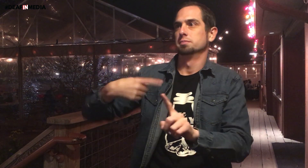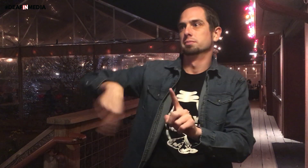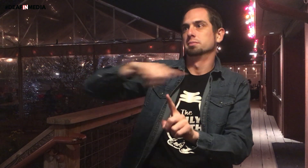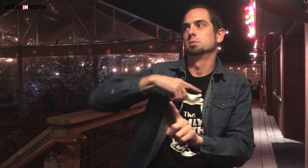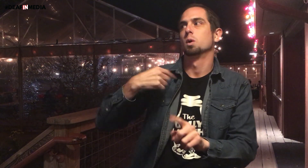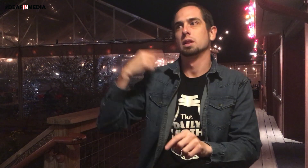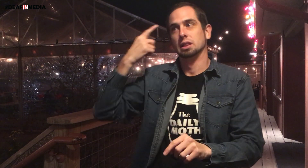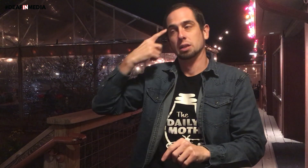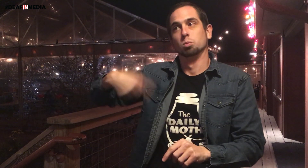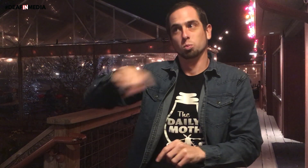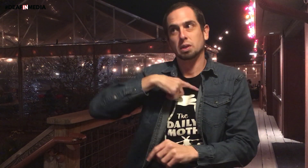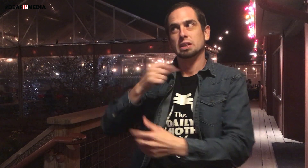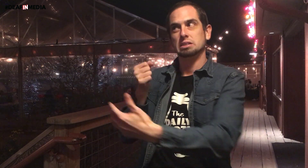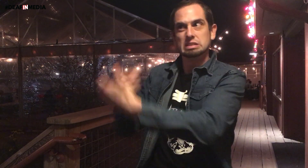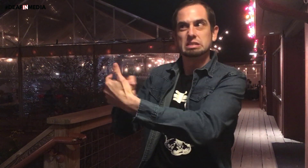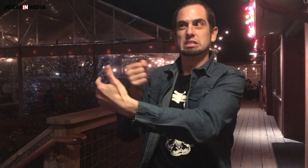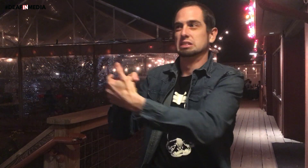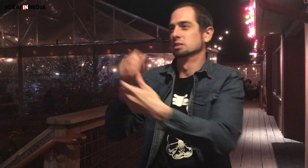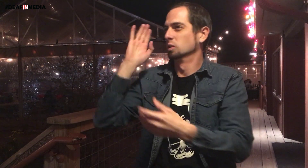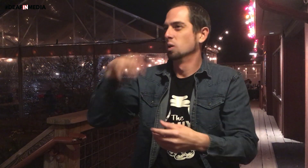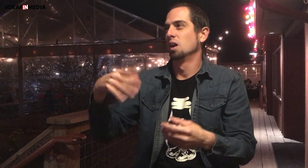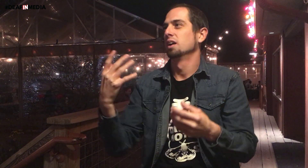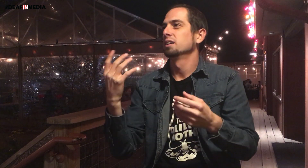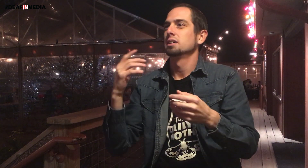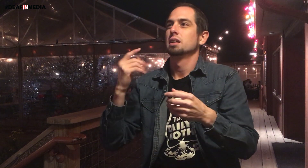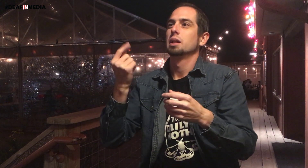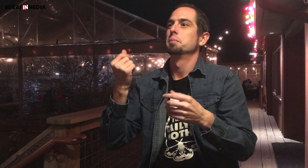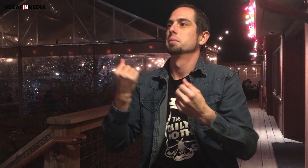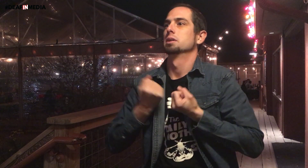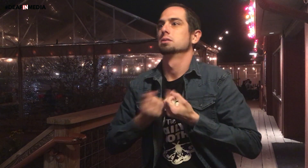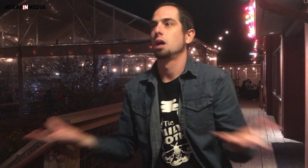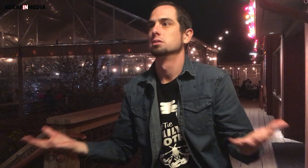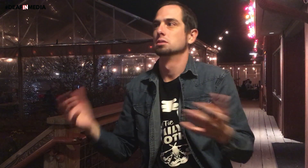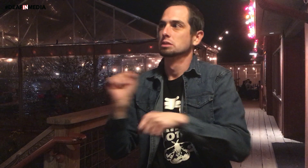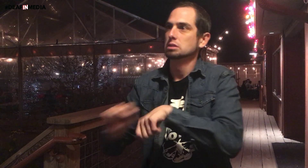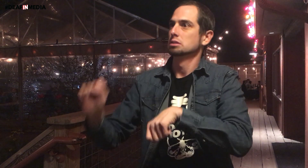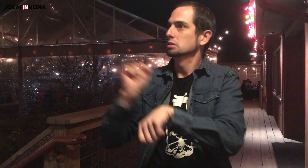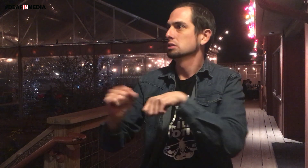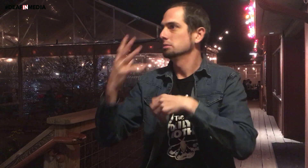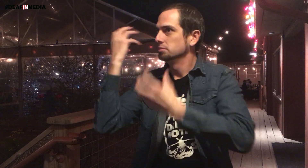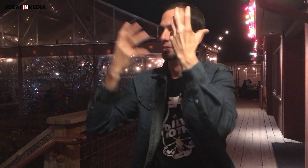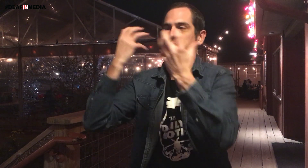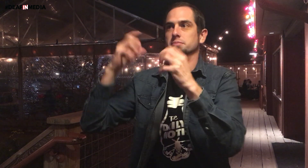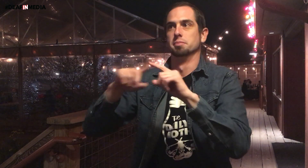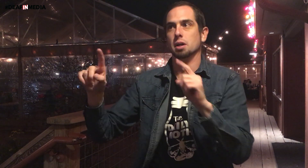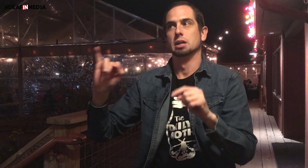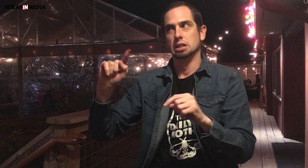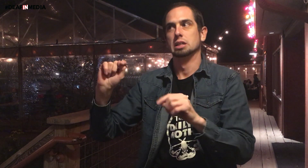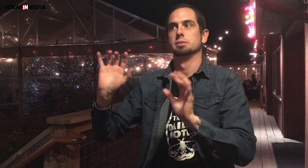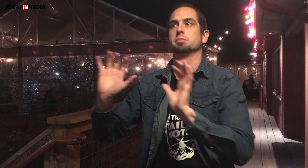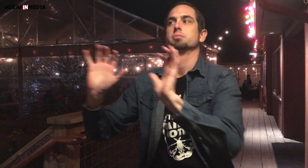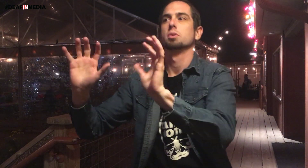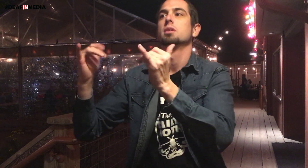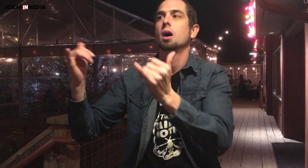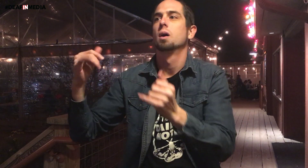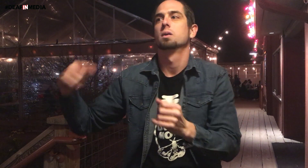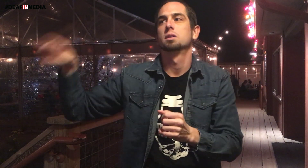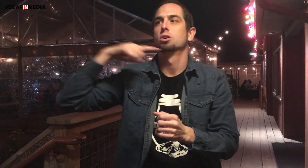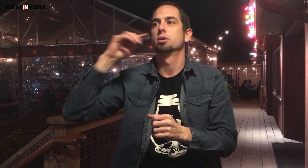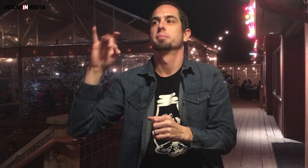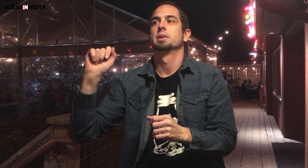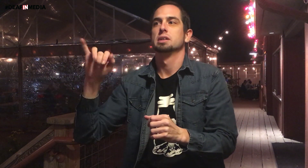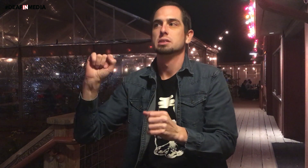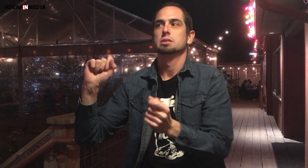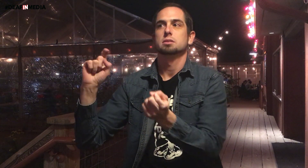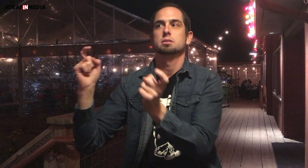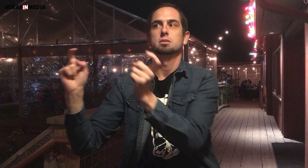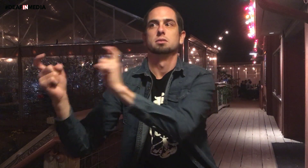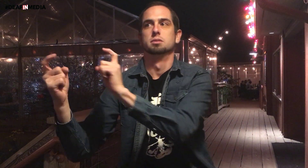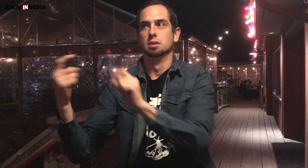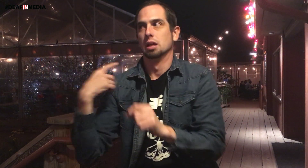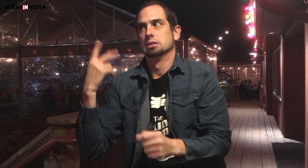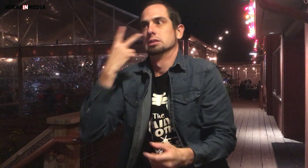even though it can be exhausting, tiring and frustrating at times but with the pushes, hearing media are taking notice and they see it.